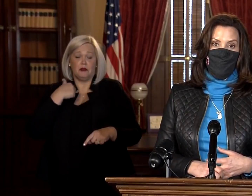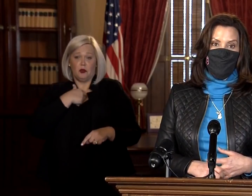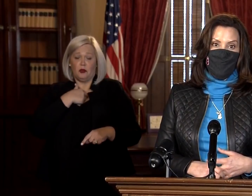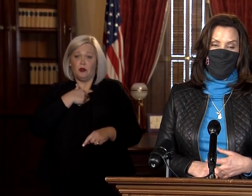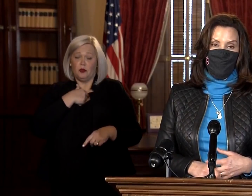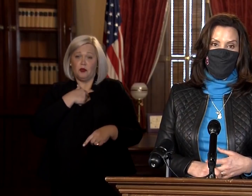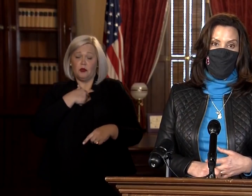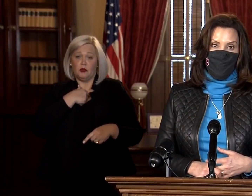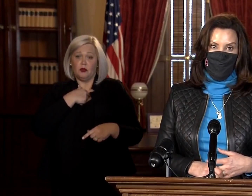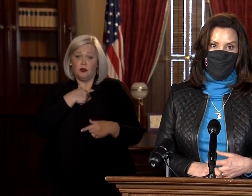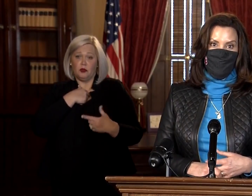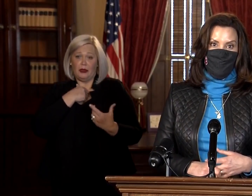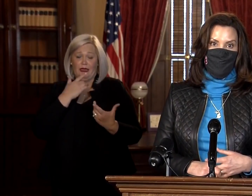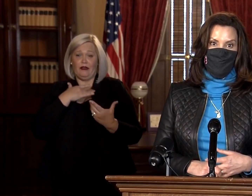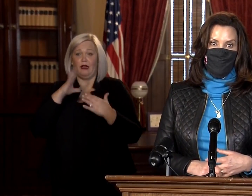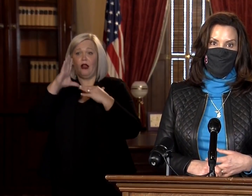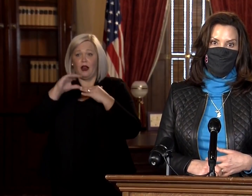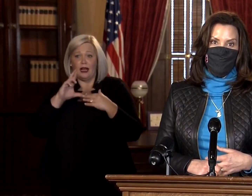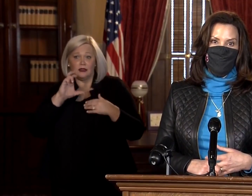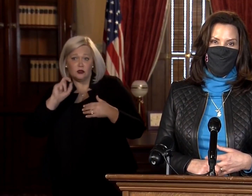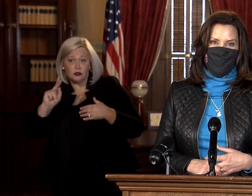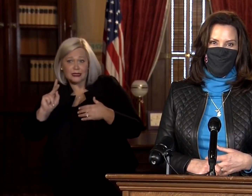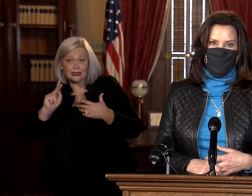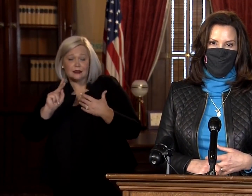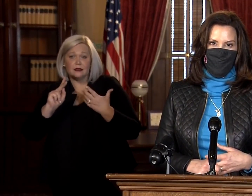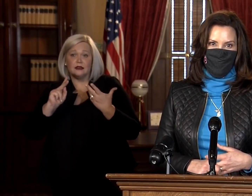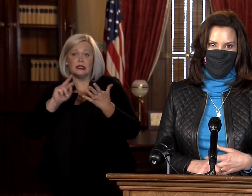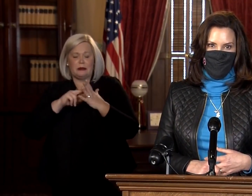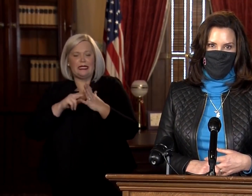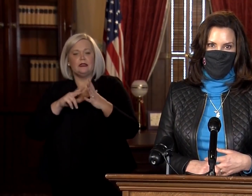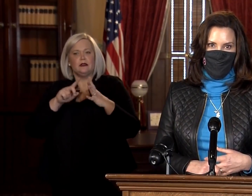and if that continues to be the case, then certainly, we would case, then certainly, we would feel that there was lower risk